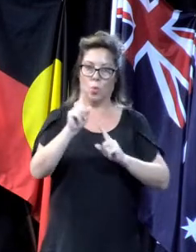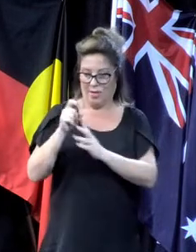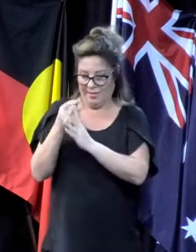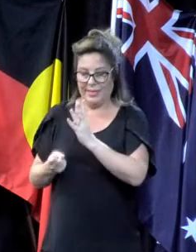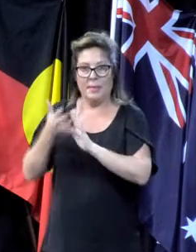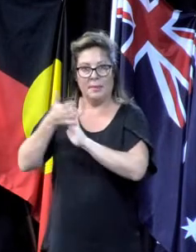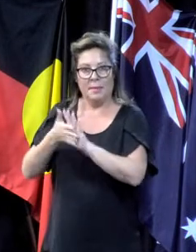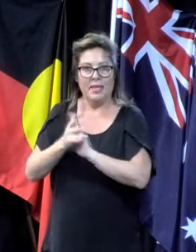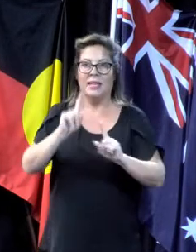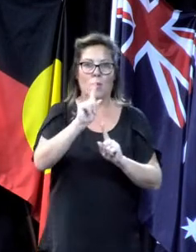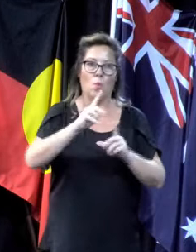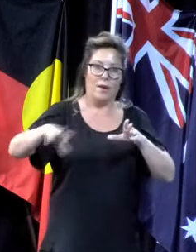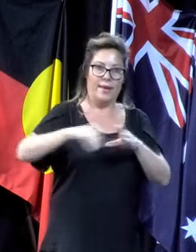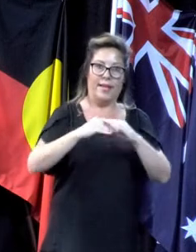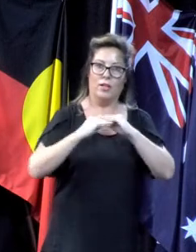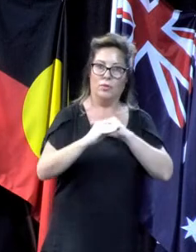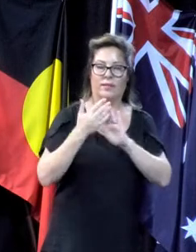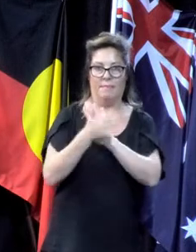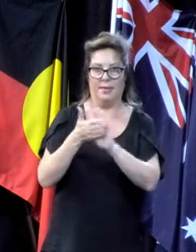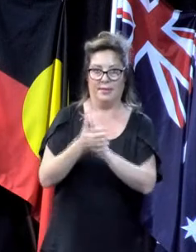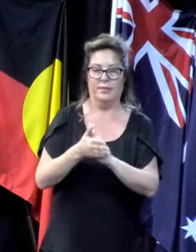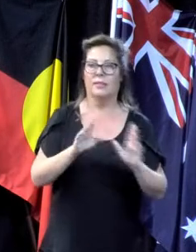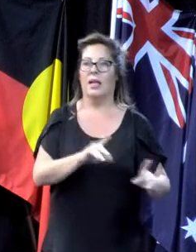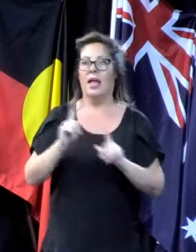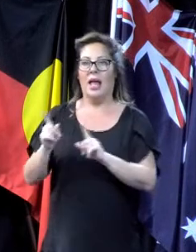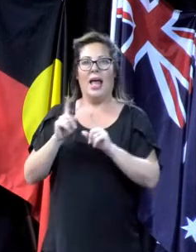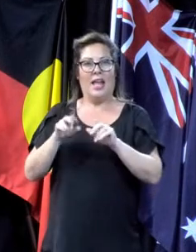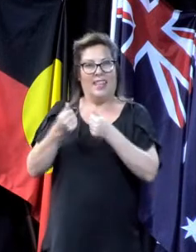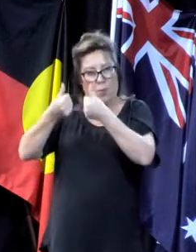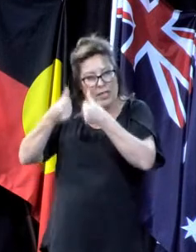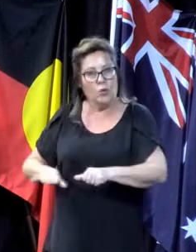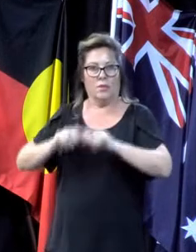in our school at that point in time. And then, also, to use that research to project